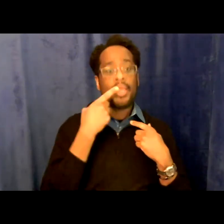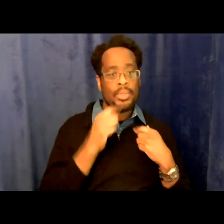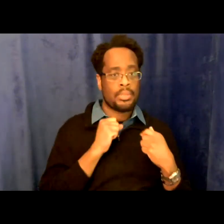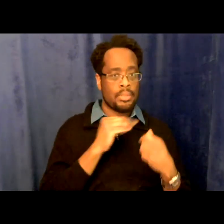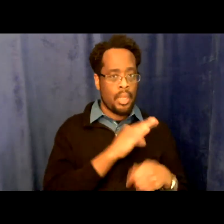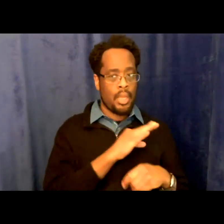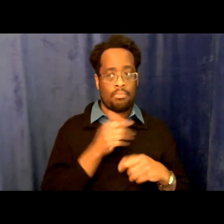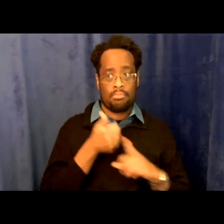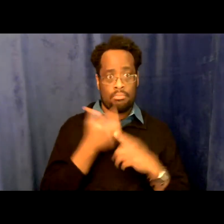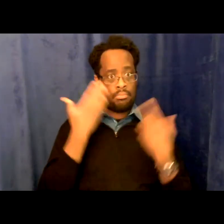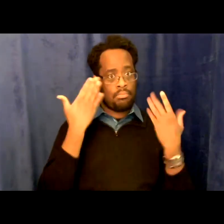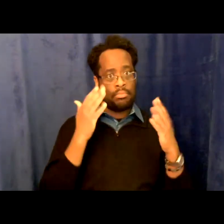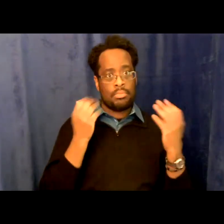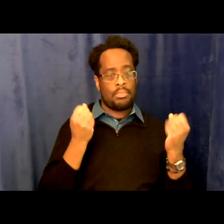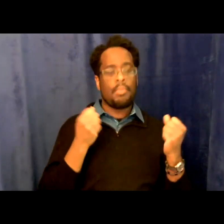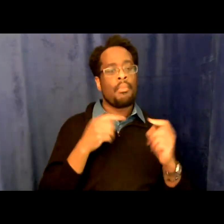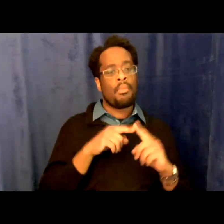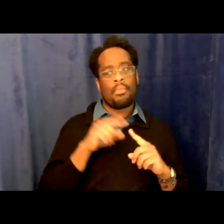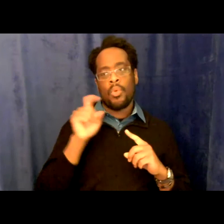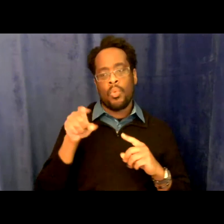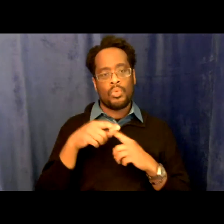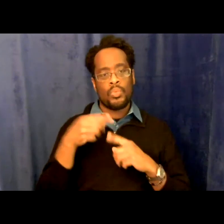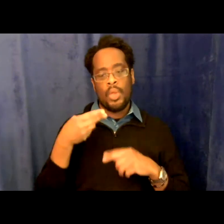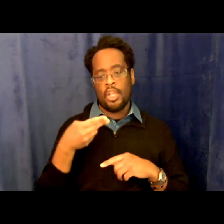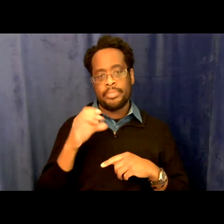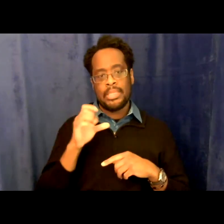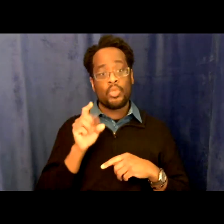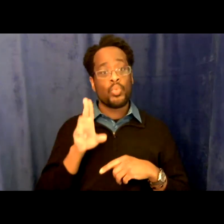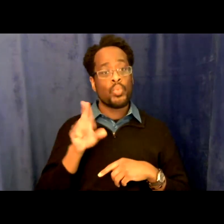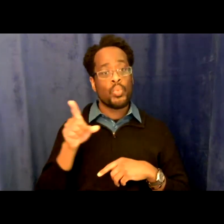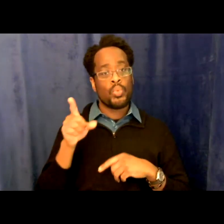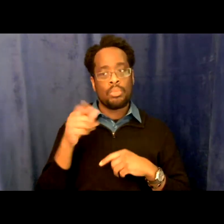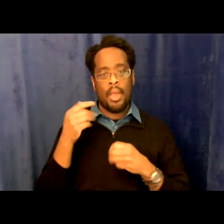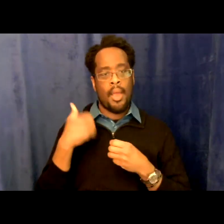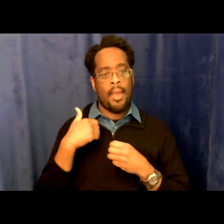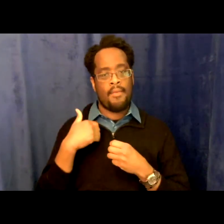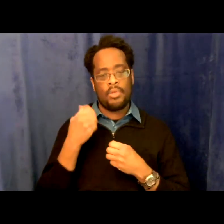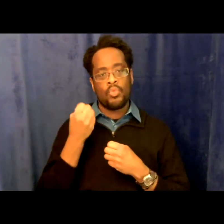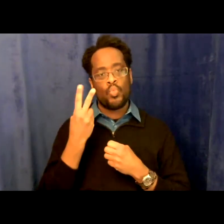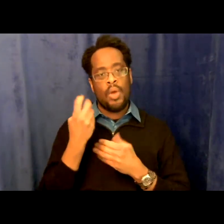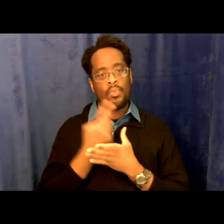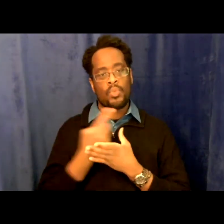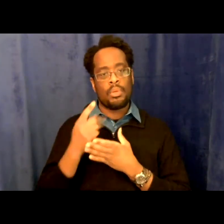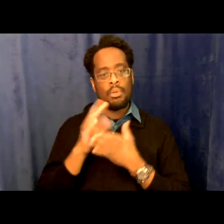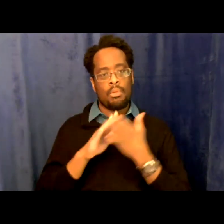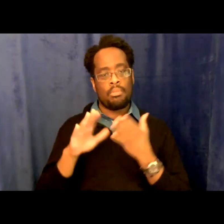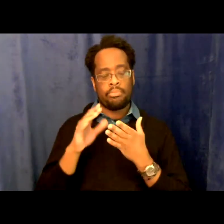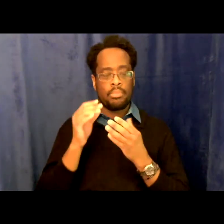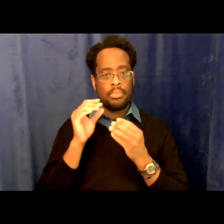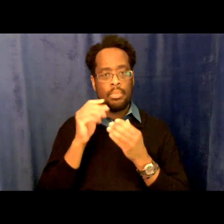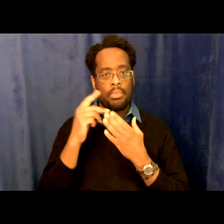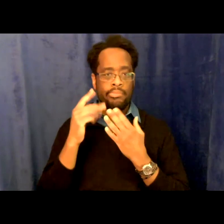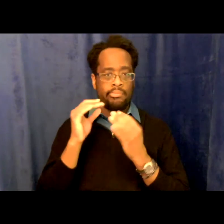black hearing staff who did not know sign would go to an hbcu or historically black college or